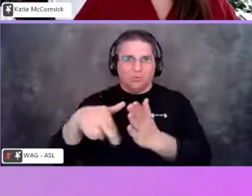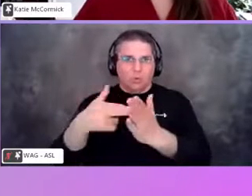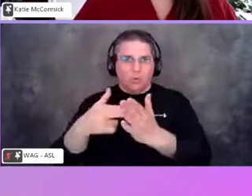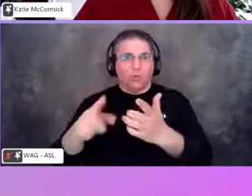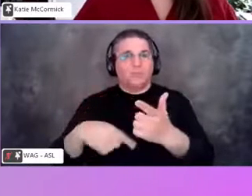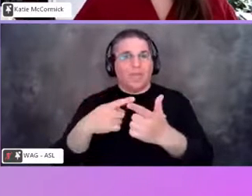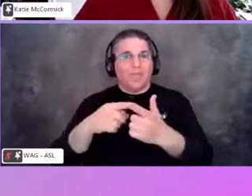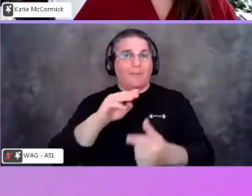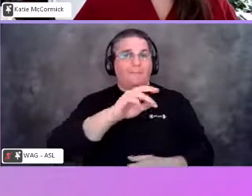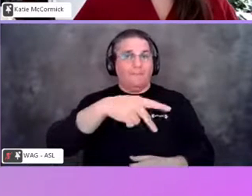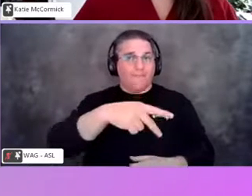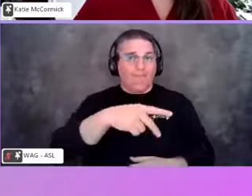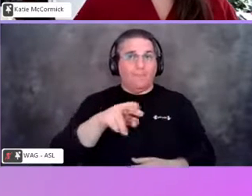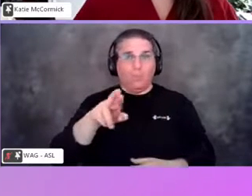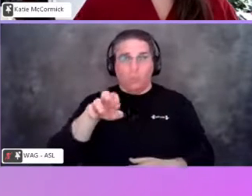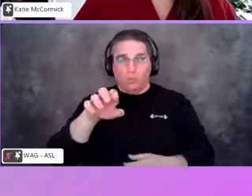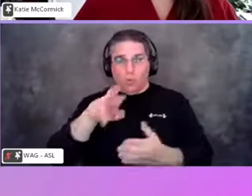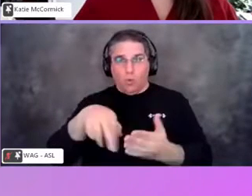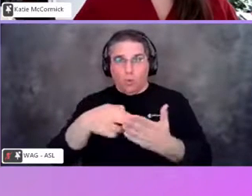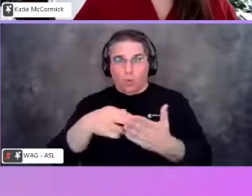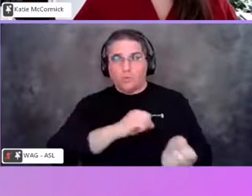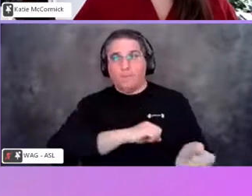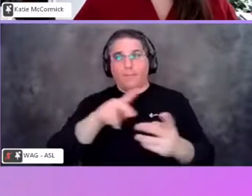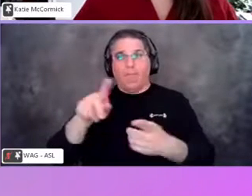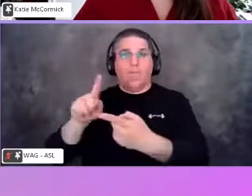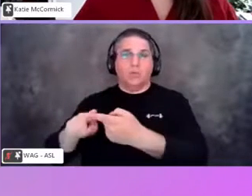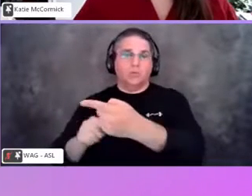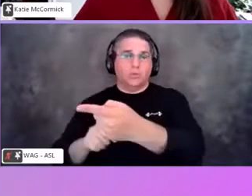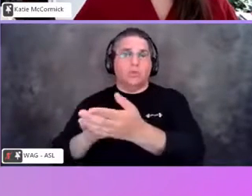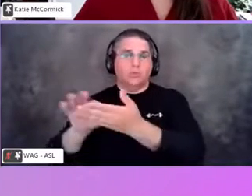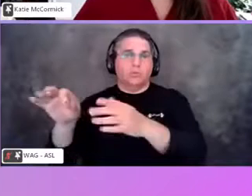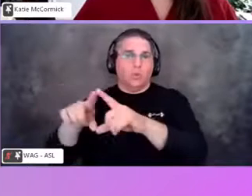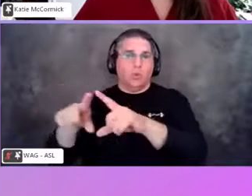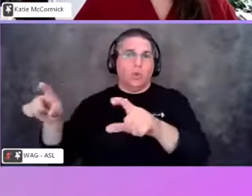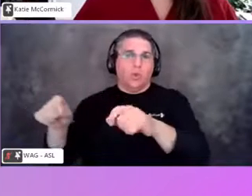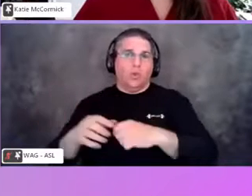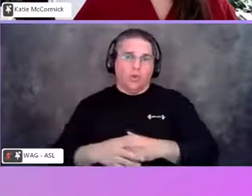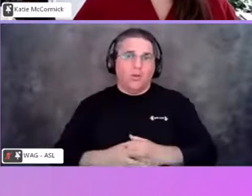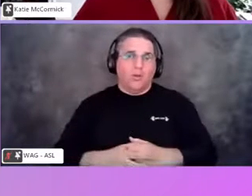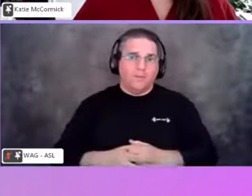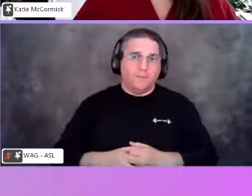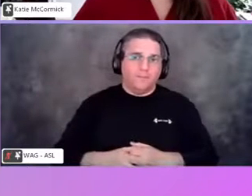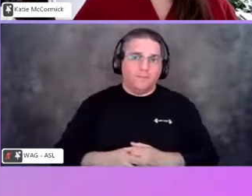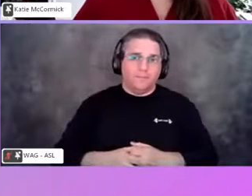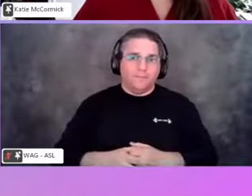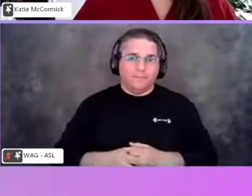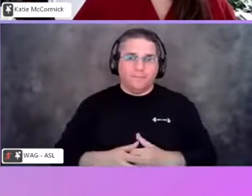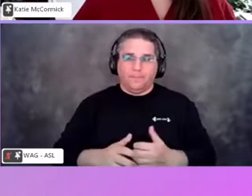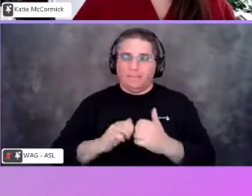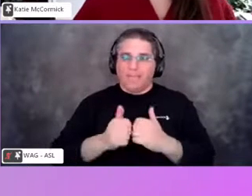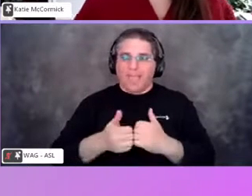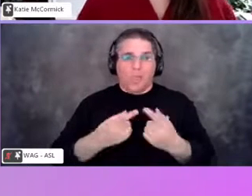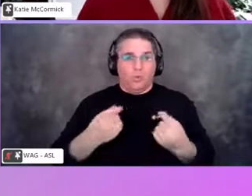within our code. And because of that we came up a way of parsing our files for the disabled rules and then map